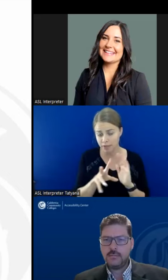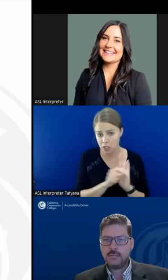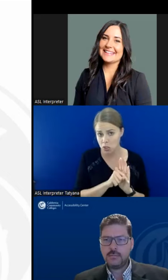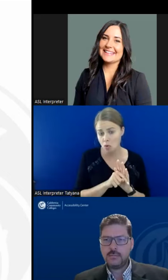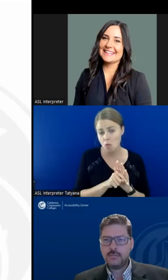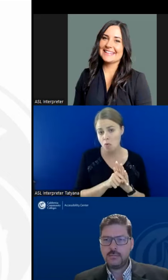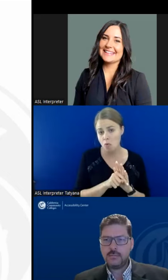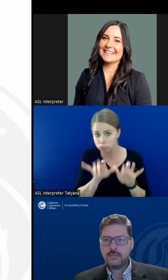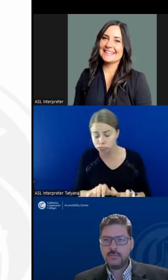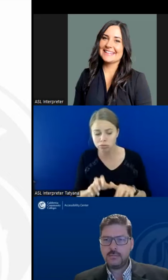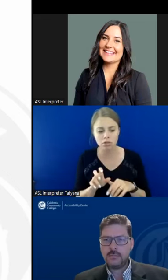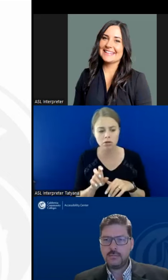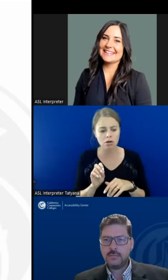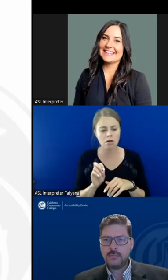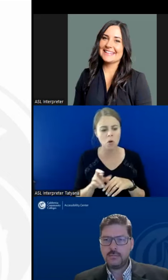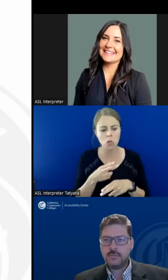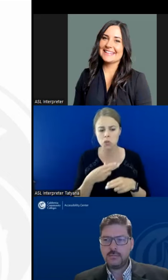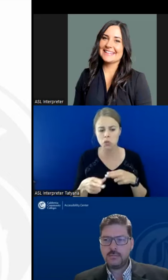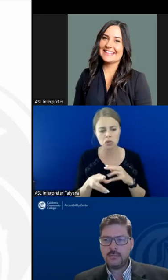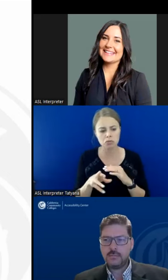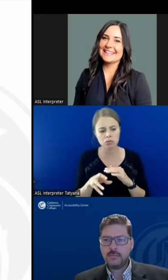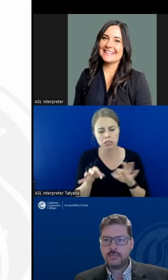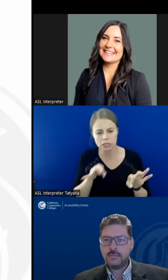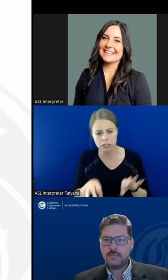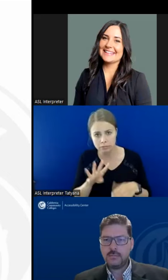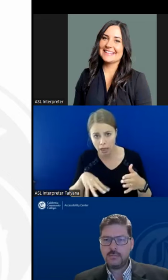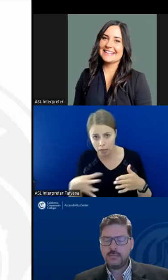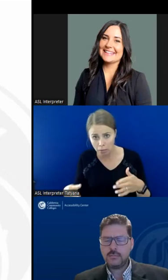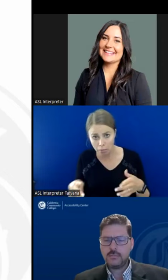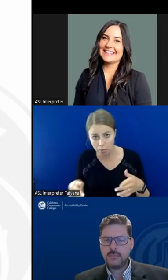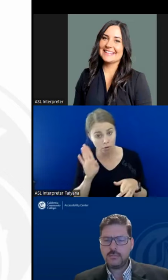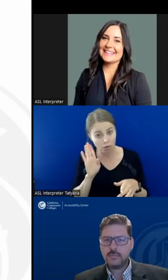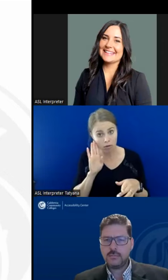Or short description on the tables, it will do the same kind